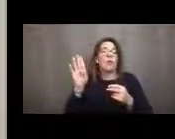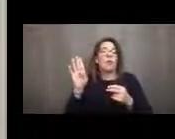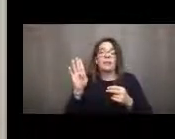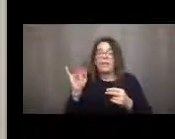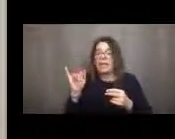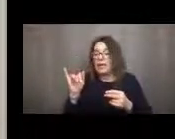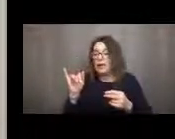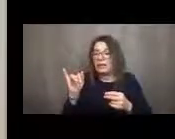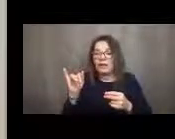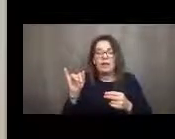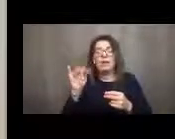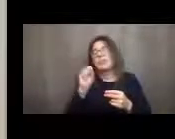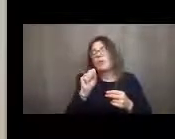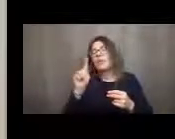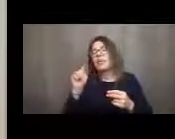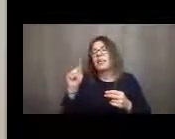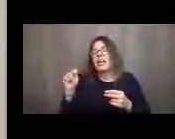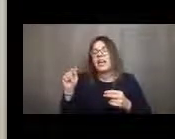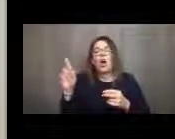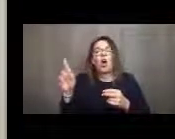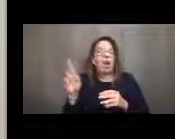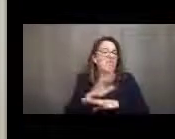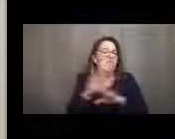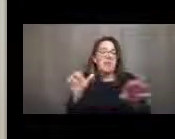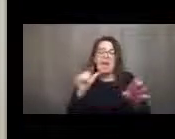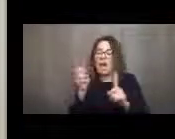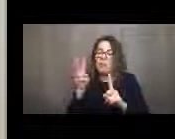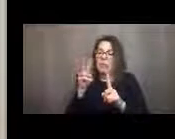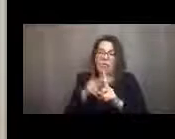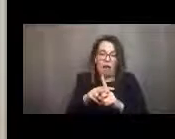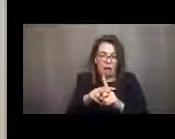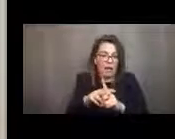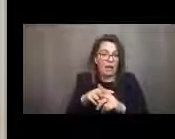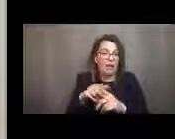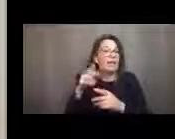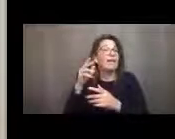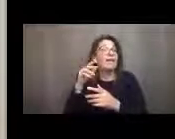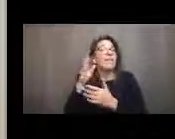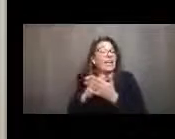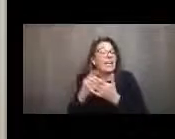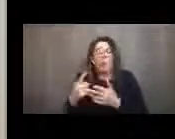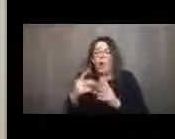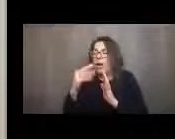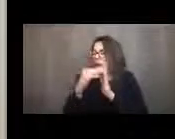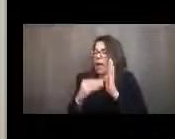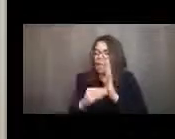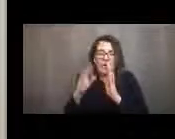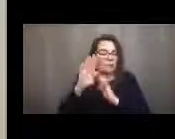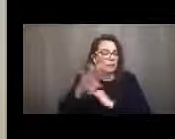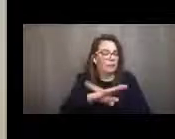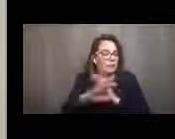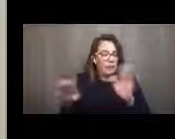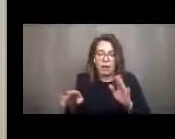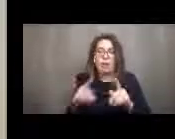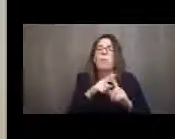or Small Business Technology Transfer Phase I applicants or awardees, but it does to the Phase IIs.